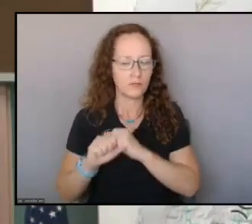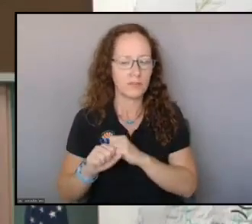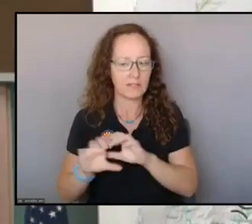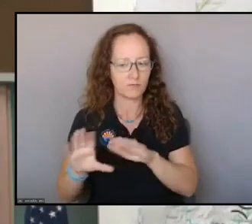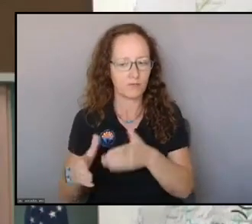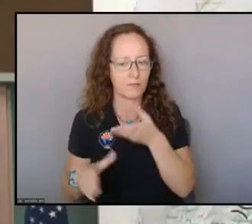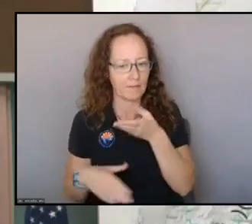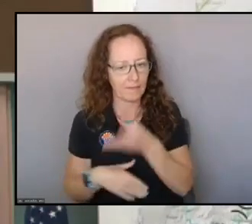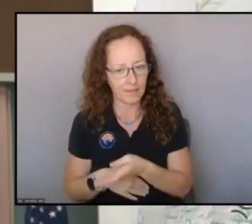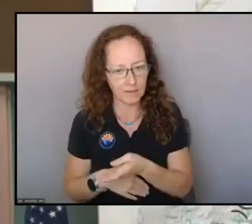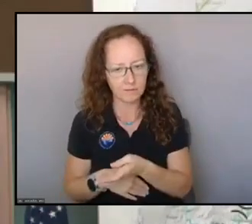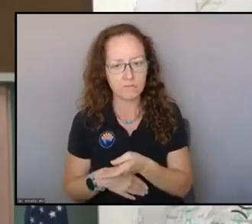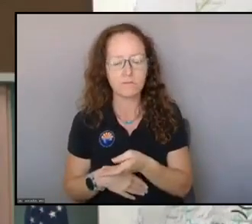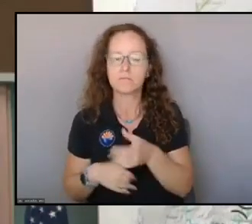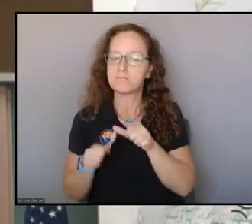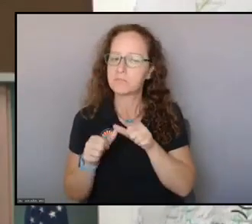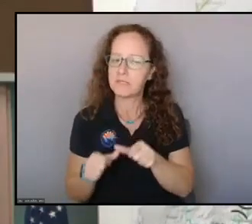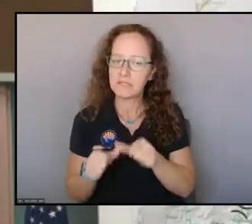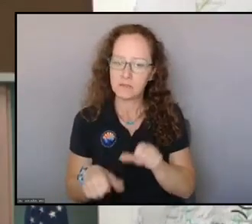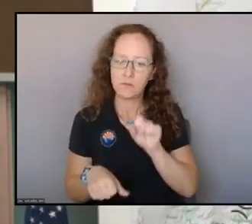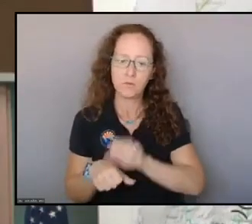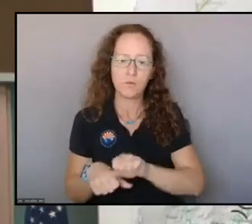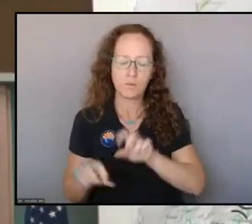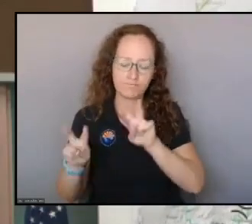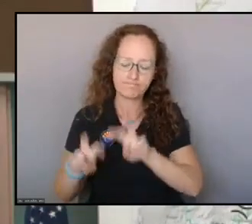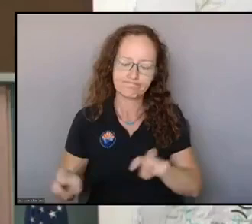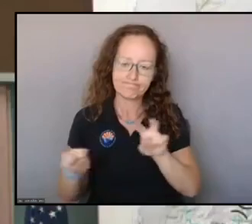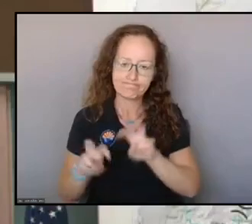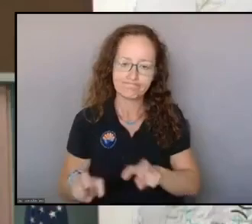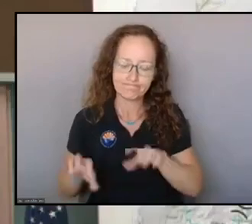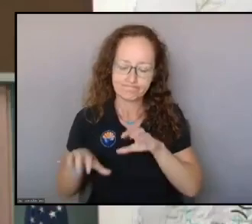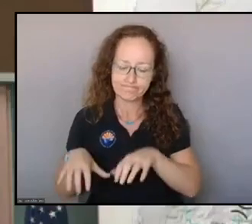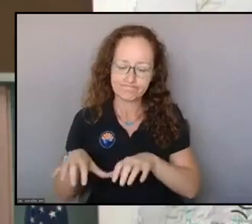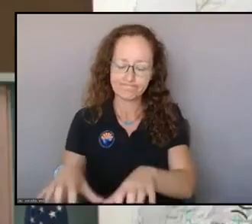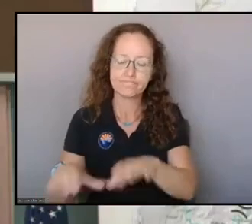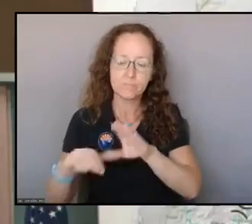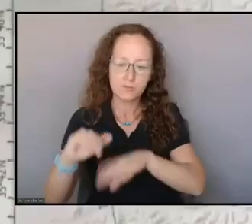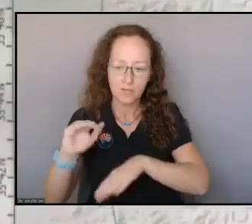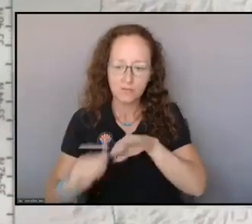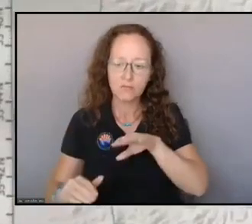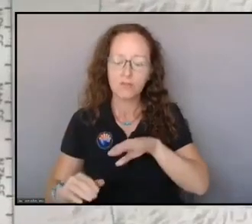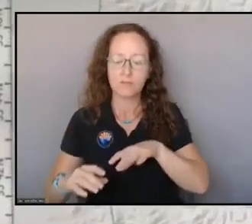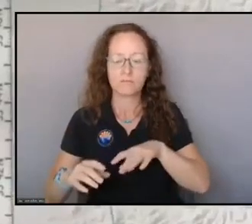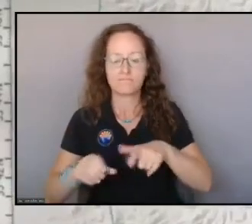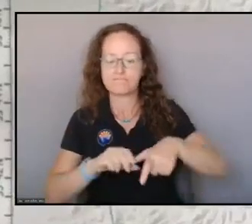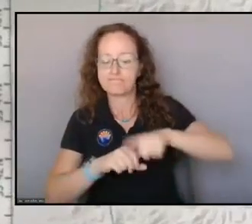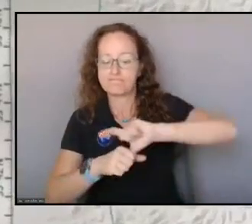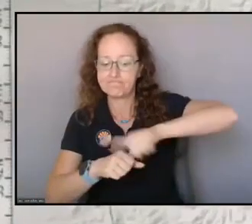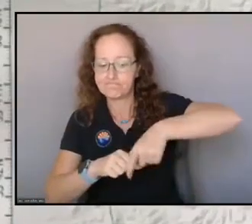THEY ARE CONTINUING TO DO THE WORK OF ASSESSING AND ENHANCING THE DEFENSIBLE SPACE THAT HAS OCCURRED AROUND